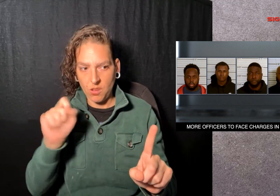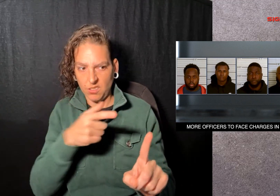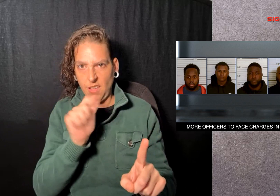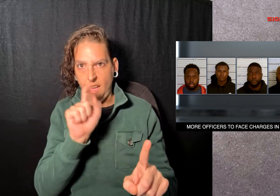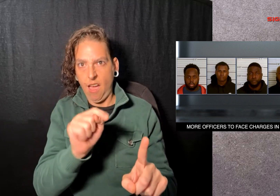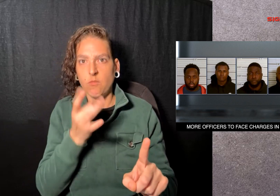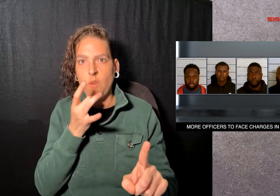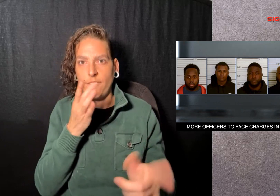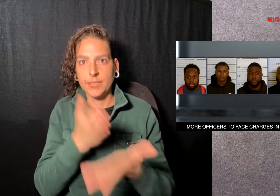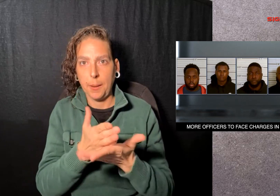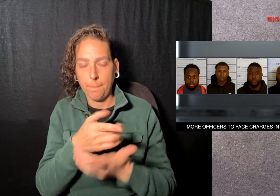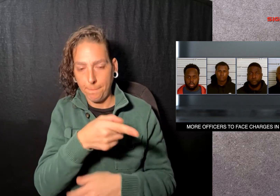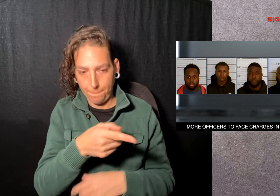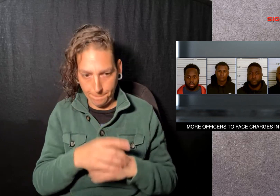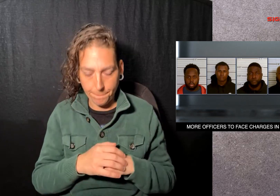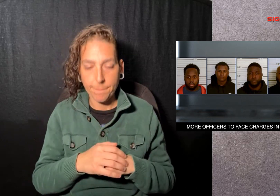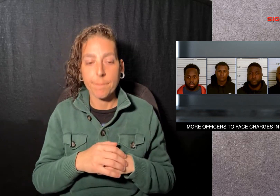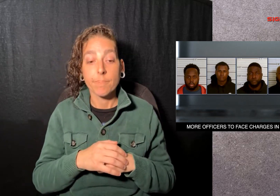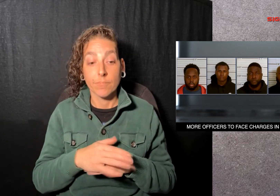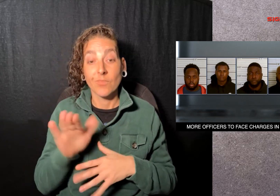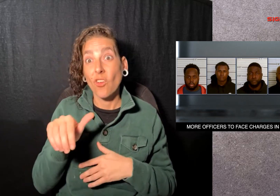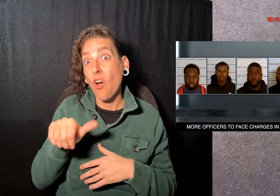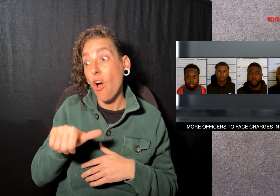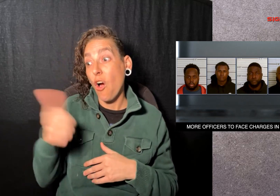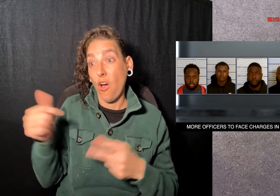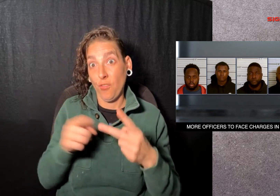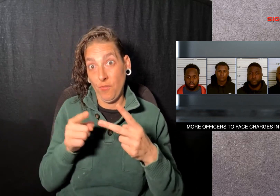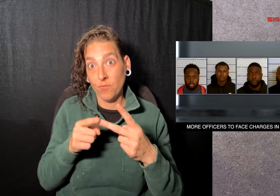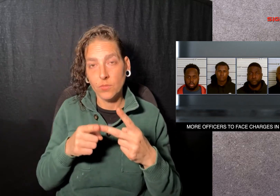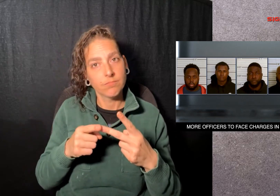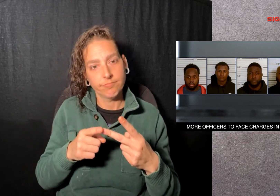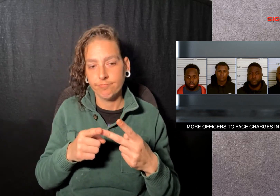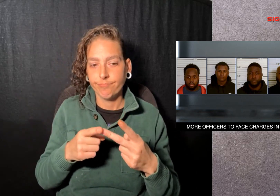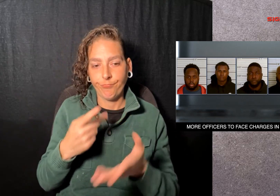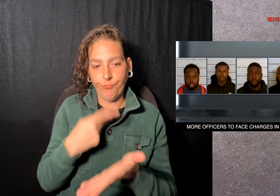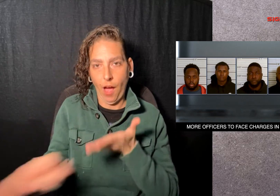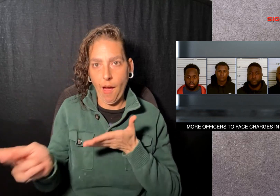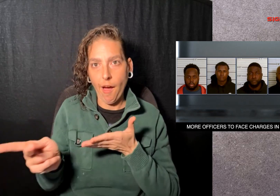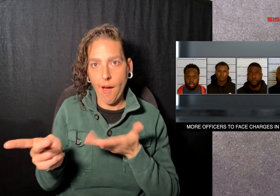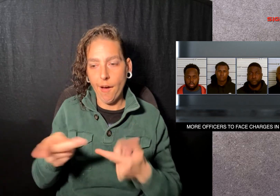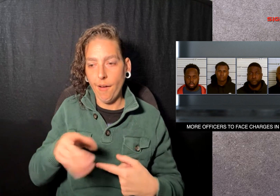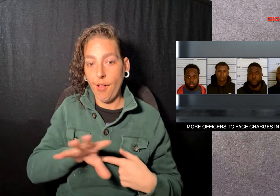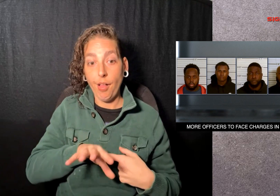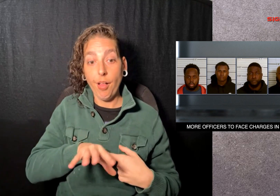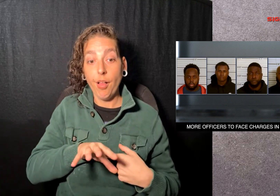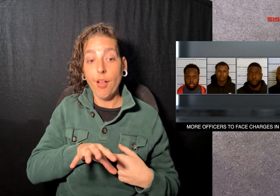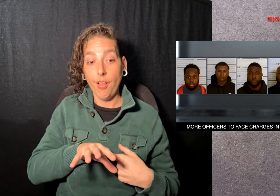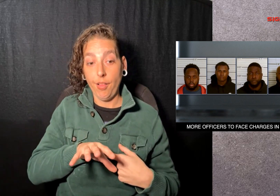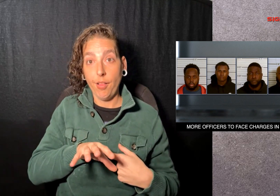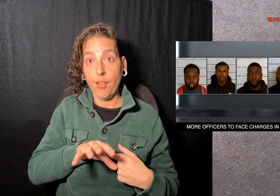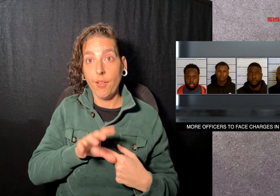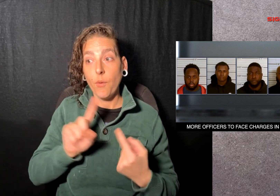pulled Nichols over for a traffic stop another failed to turn on his camera when he joined